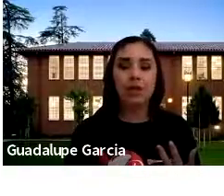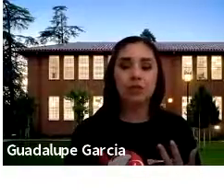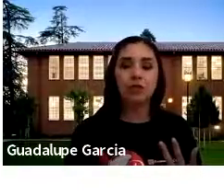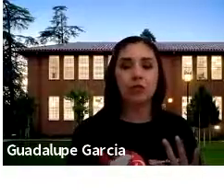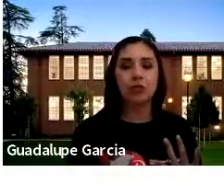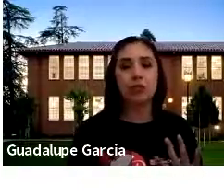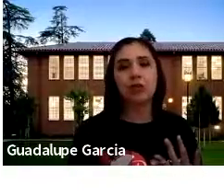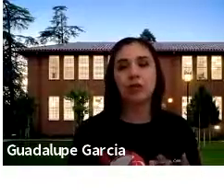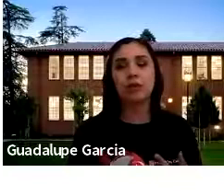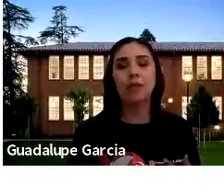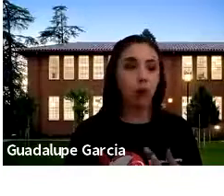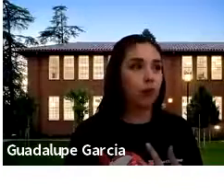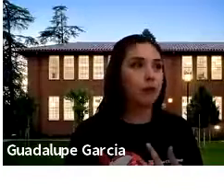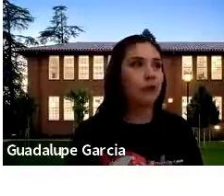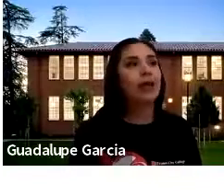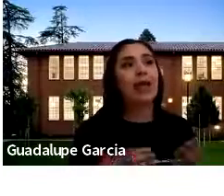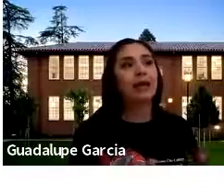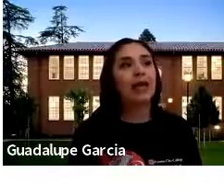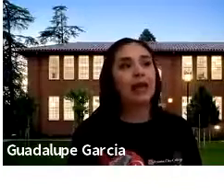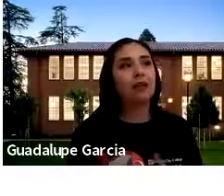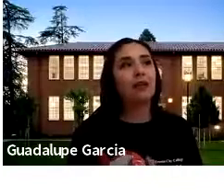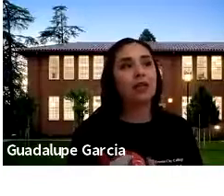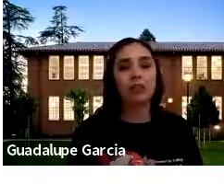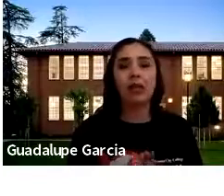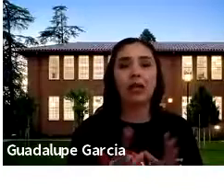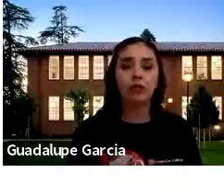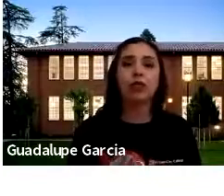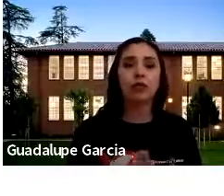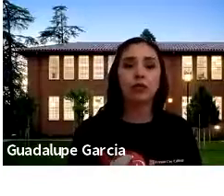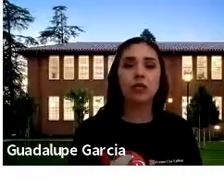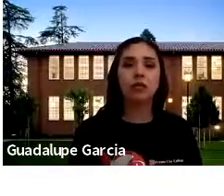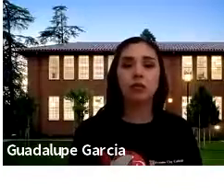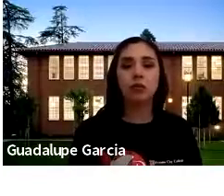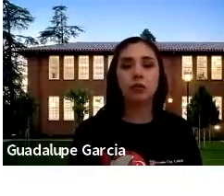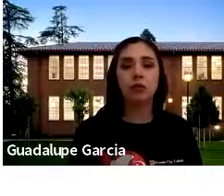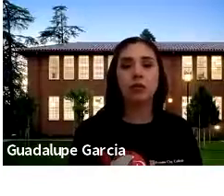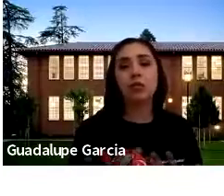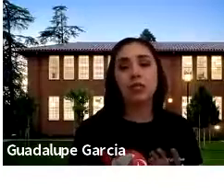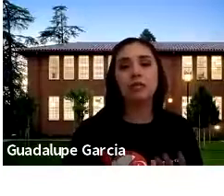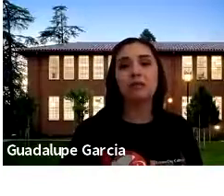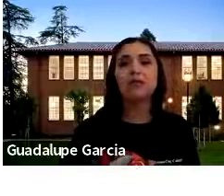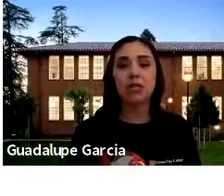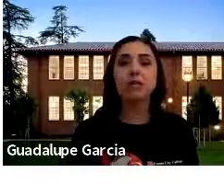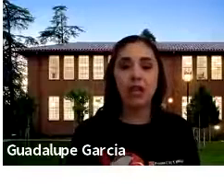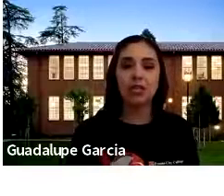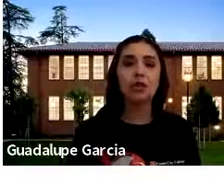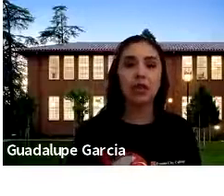social security number and a work permit. And the California DREAM Act is for the students to to receive some type of financial aid.